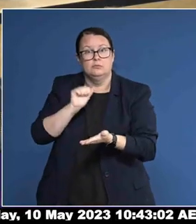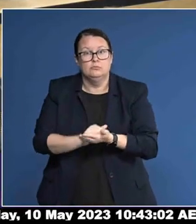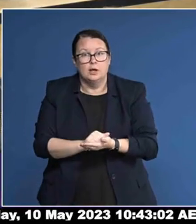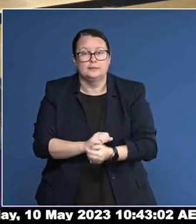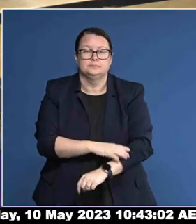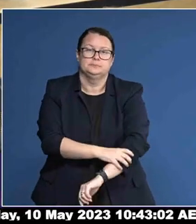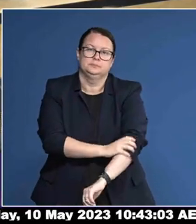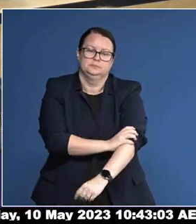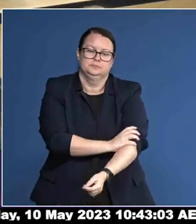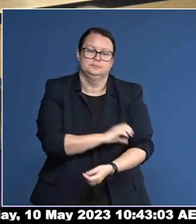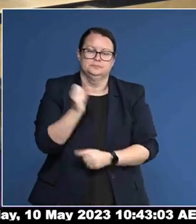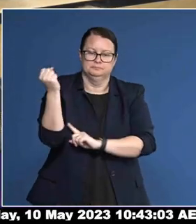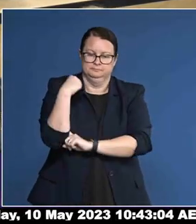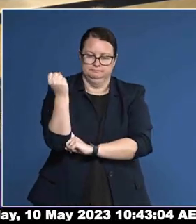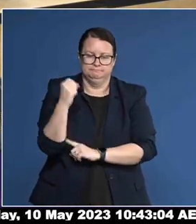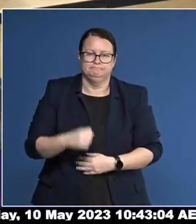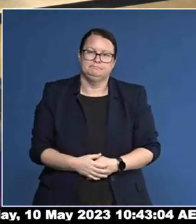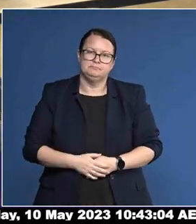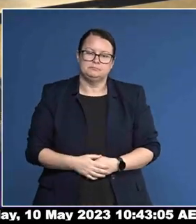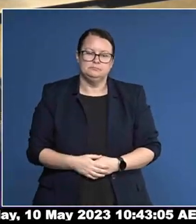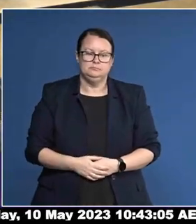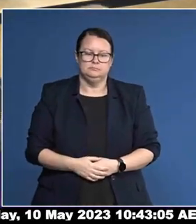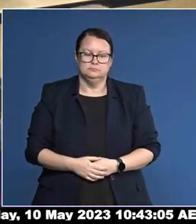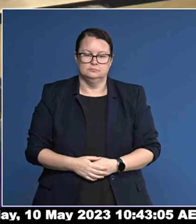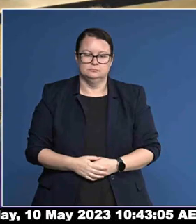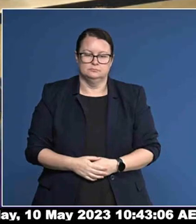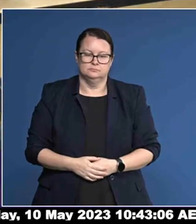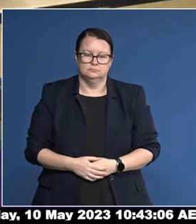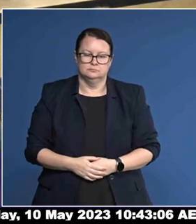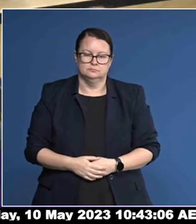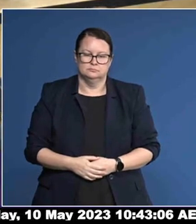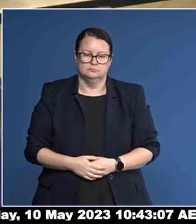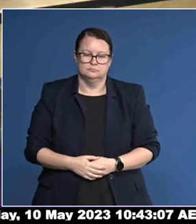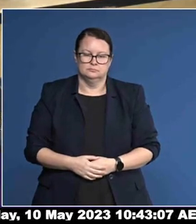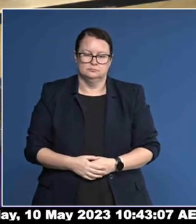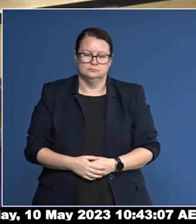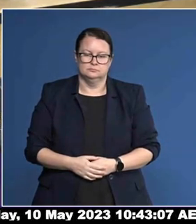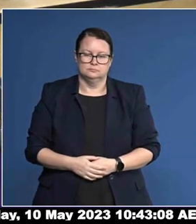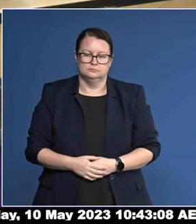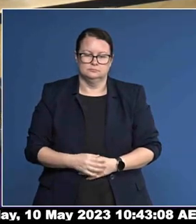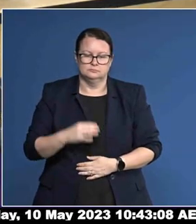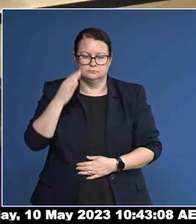Yes. MS MAHONY: You say at paragraph 21: